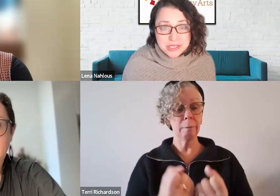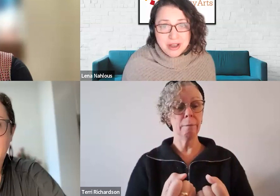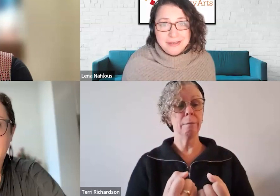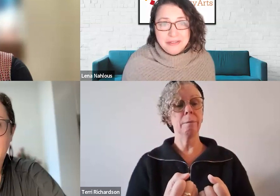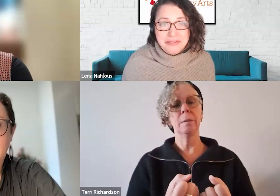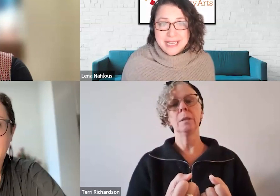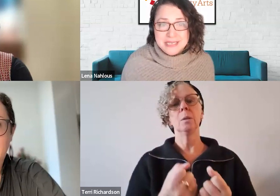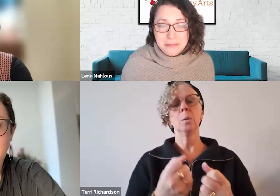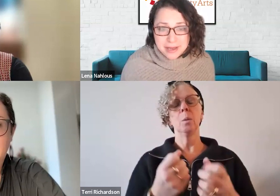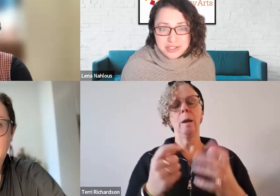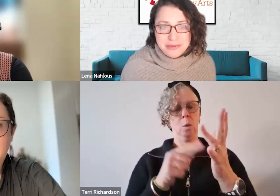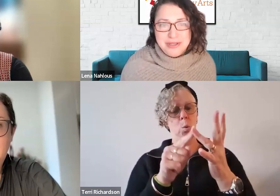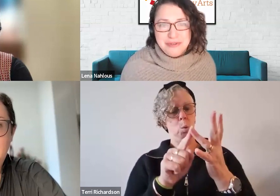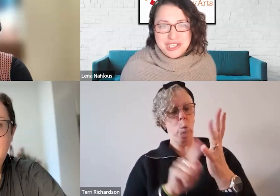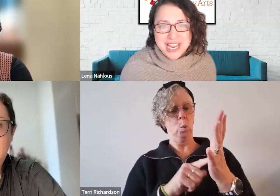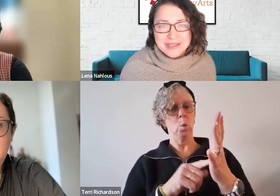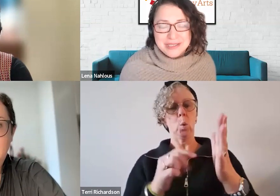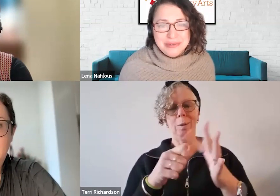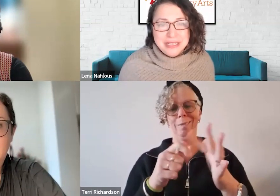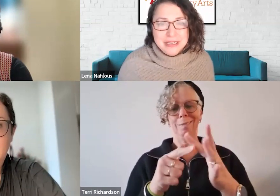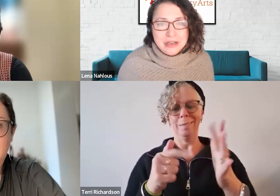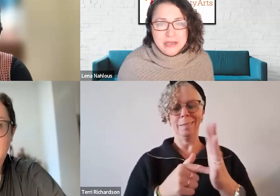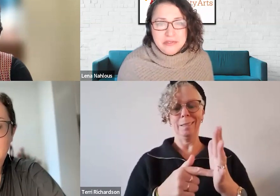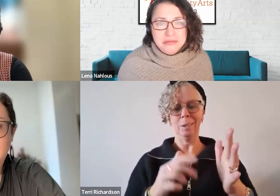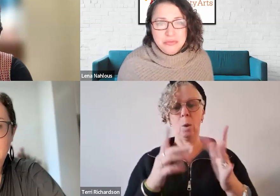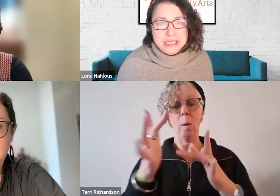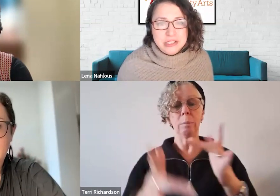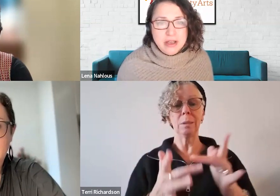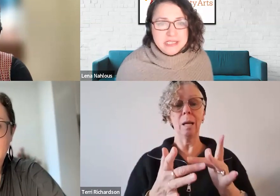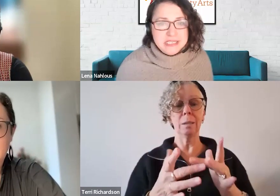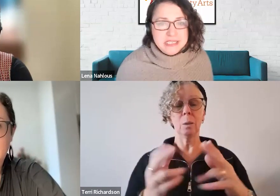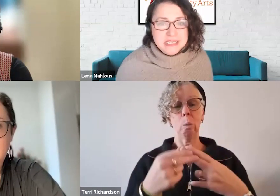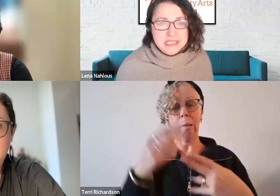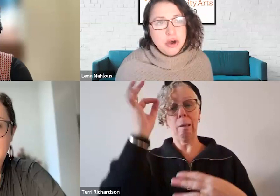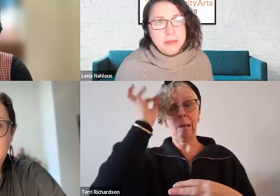a fantastic partnership with the British Council, kind of really dives deep into topics like